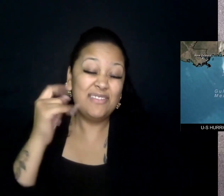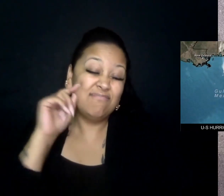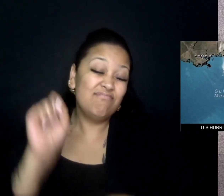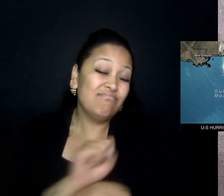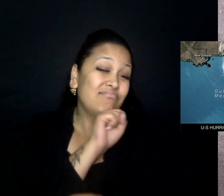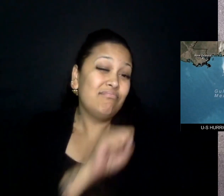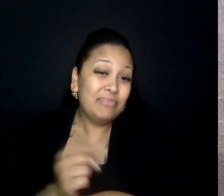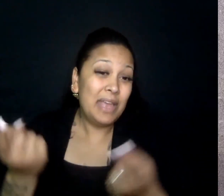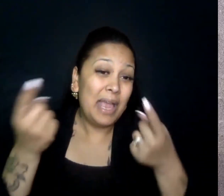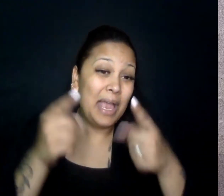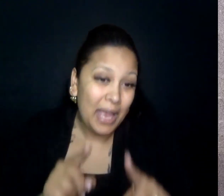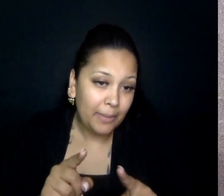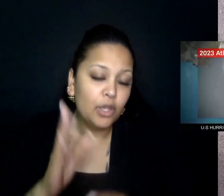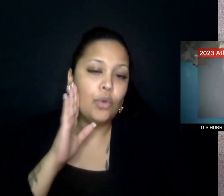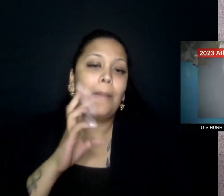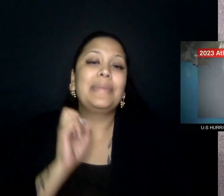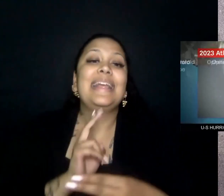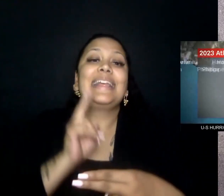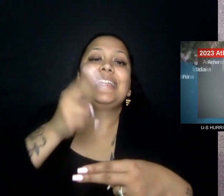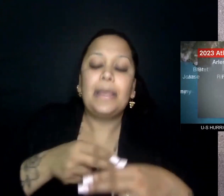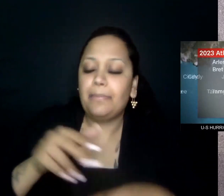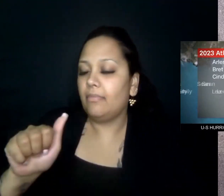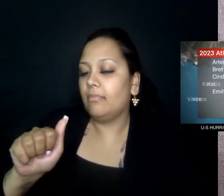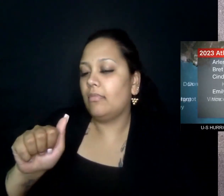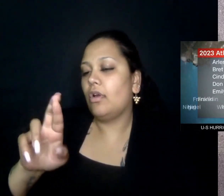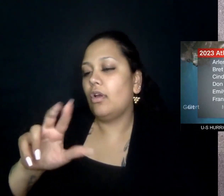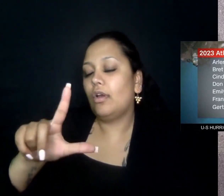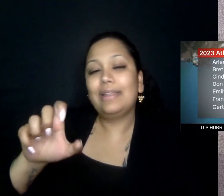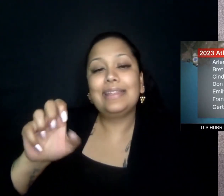If that happens, it will be named Arlene.